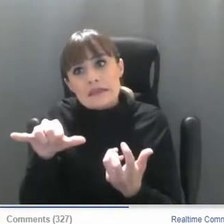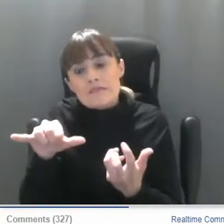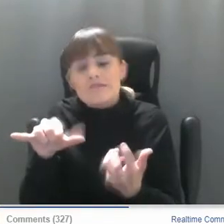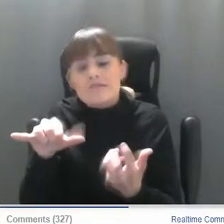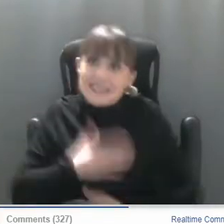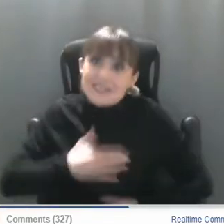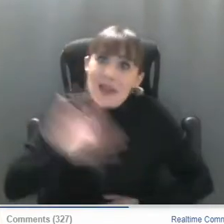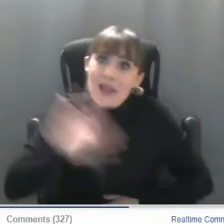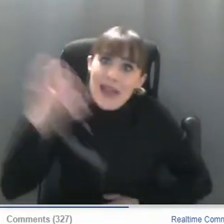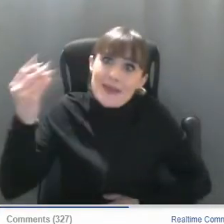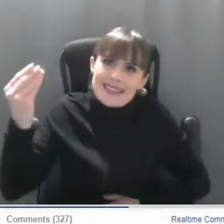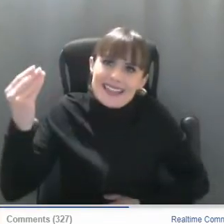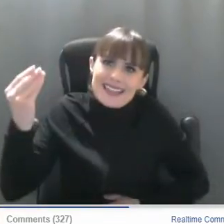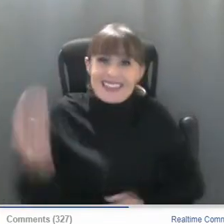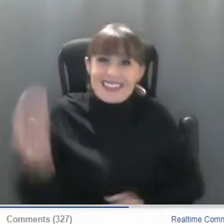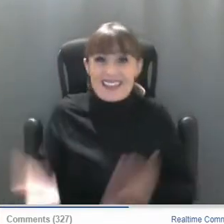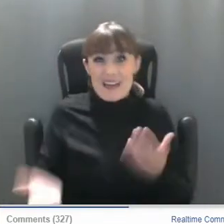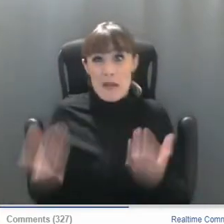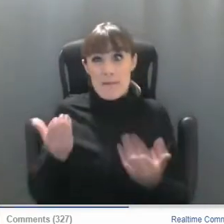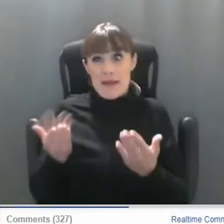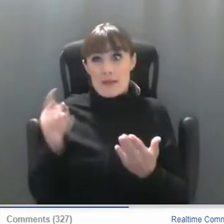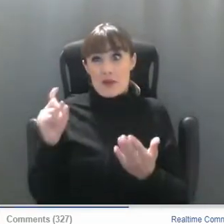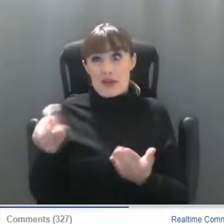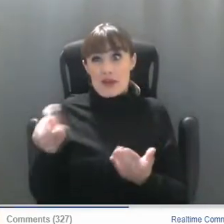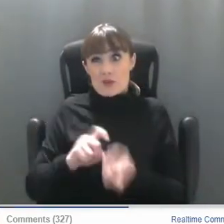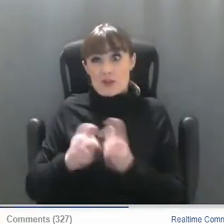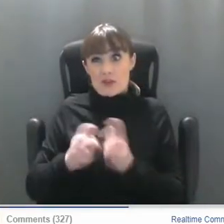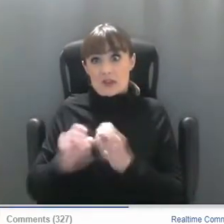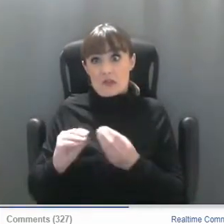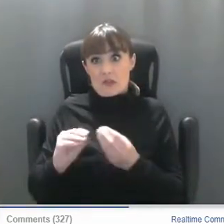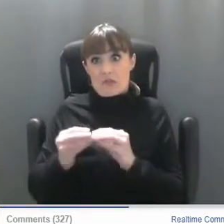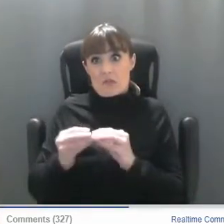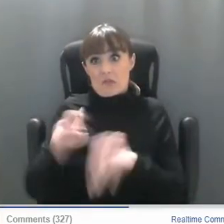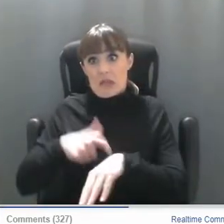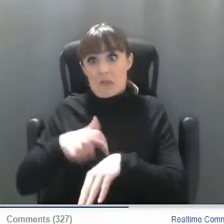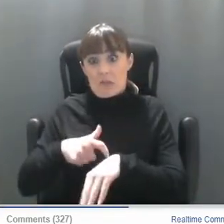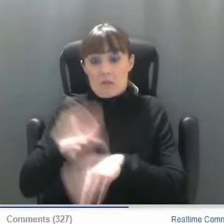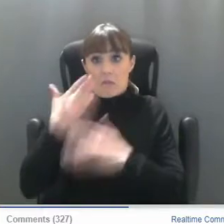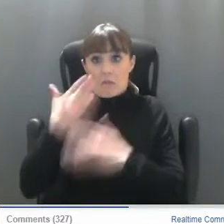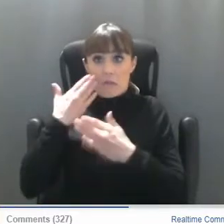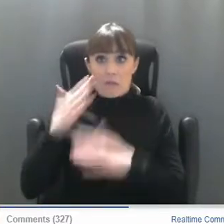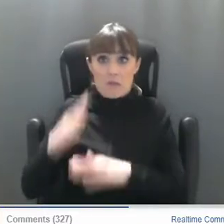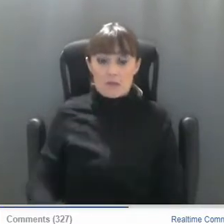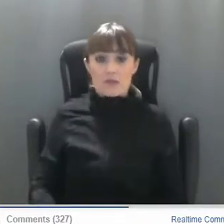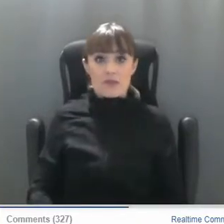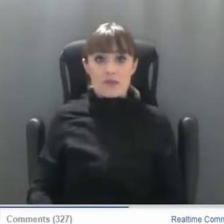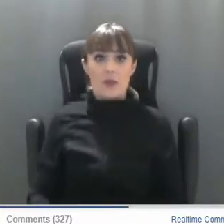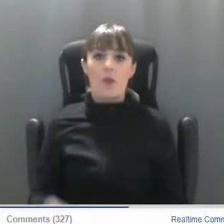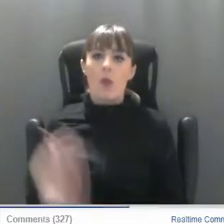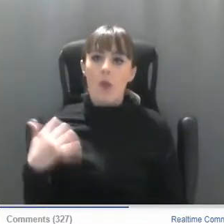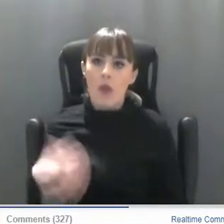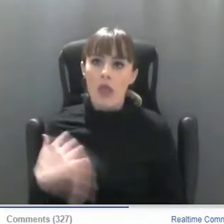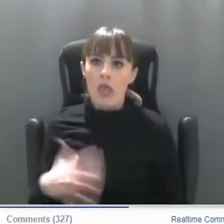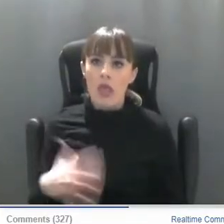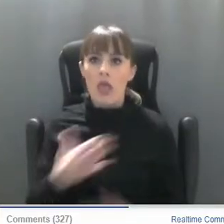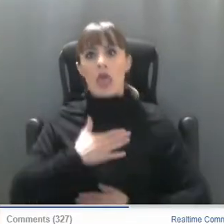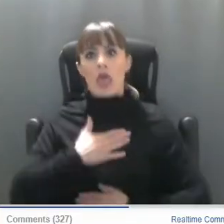up South Hill with a mask on is no joke. Can you hear me huffing and puffing?